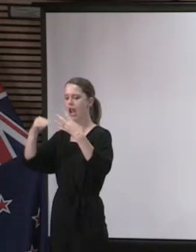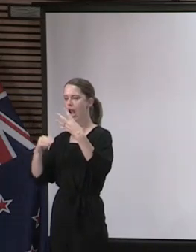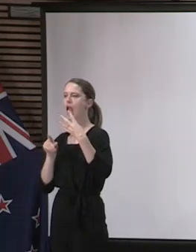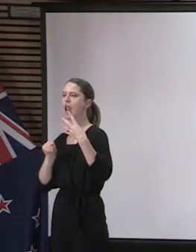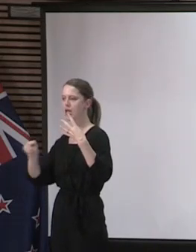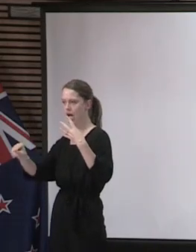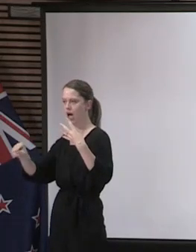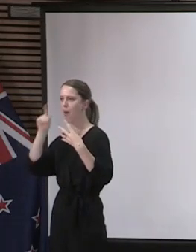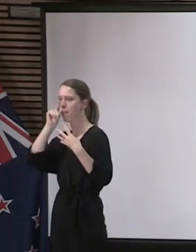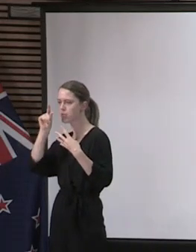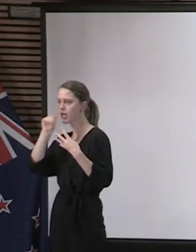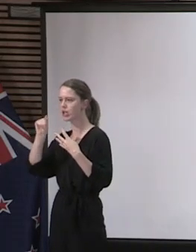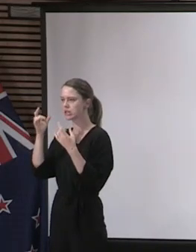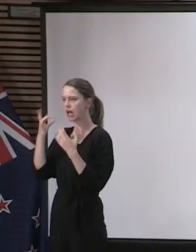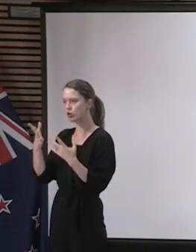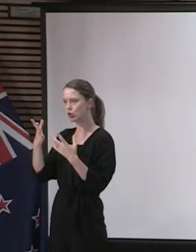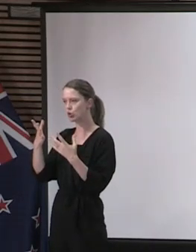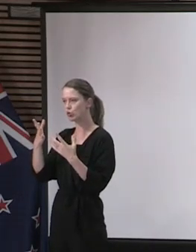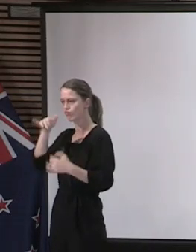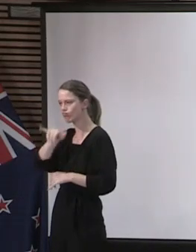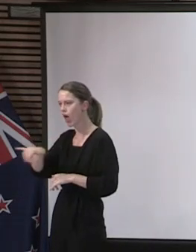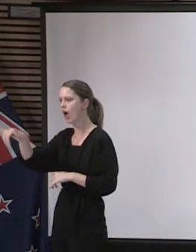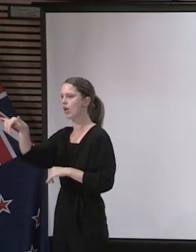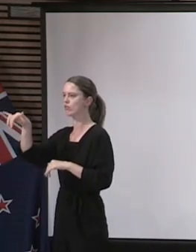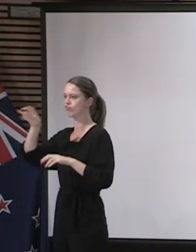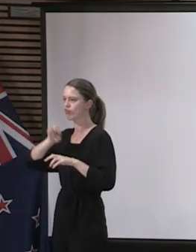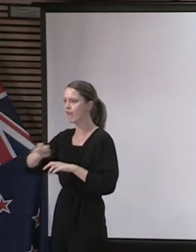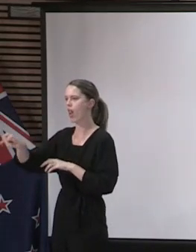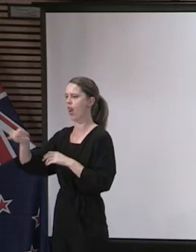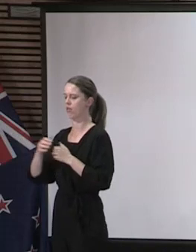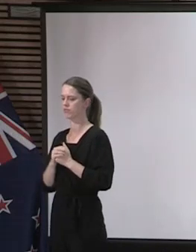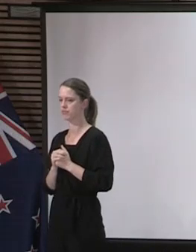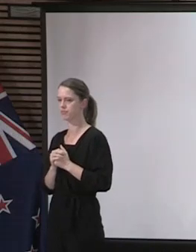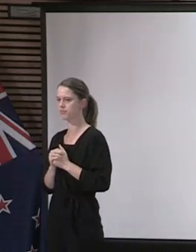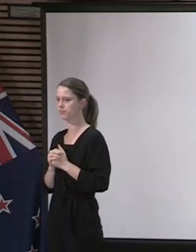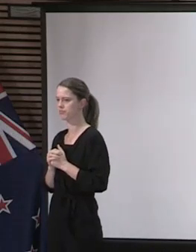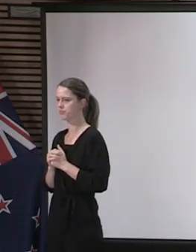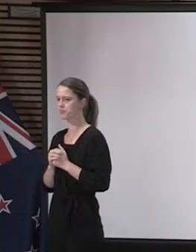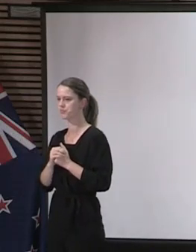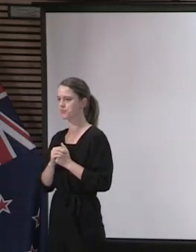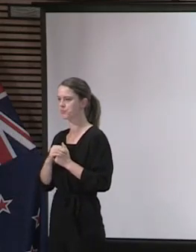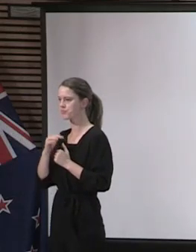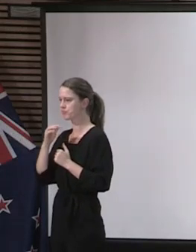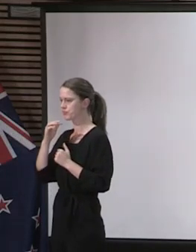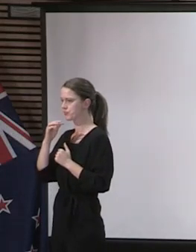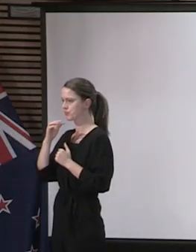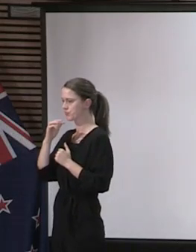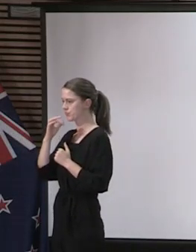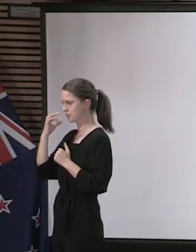expectations around domestic flights and so it is only once you get further down the levels that you start to see